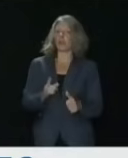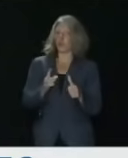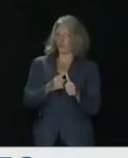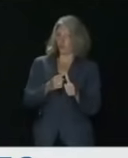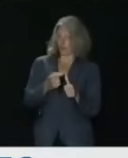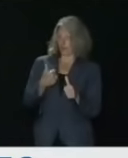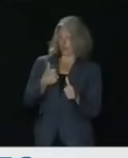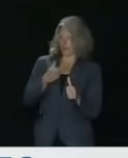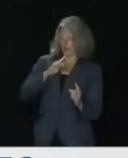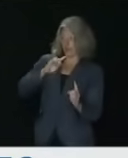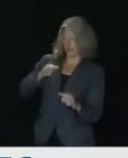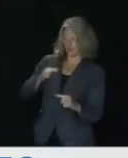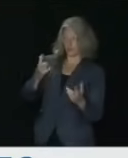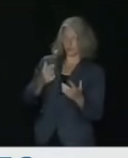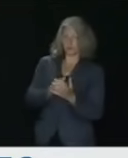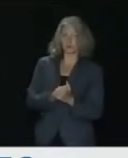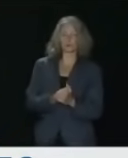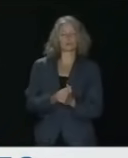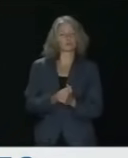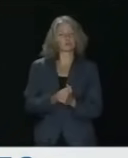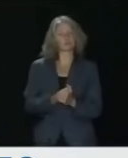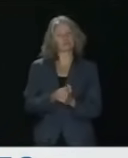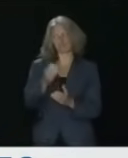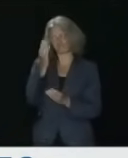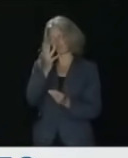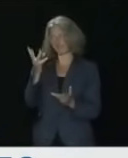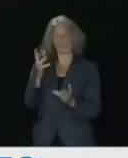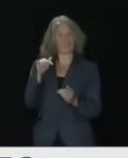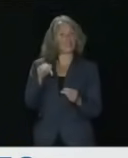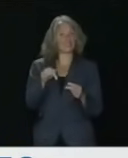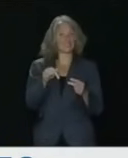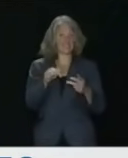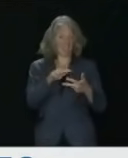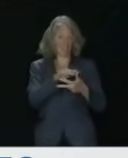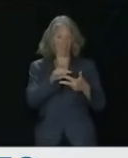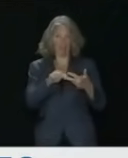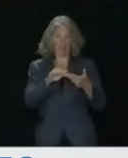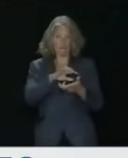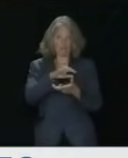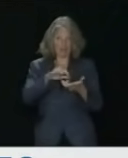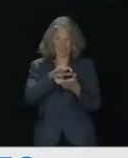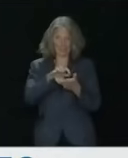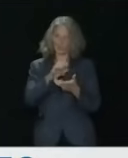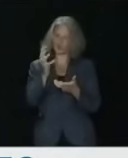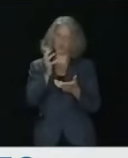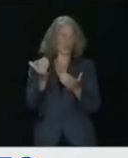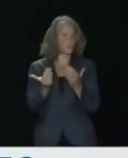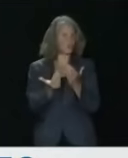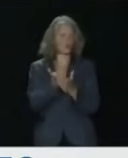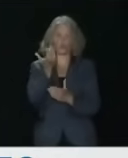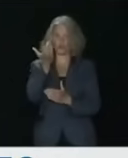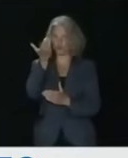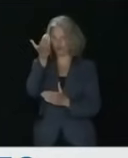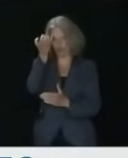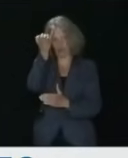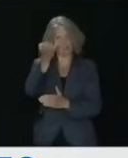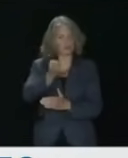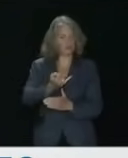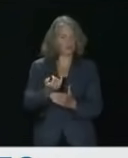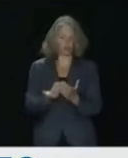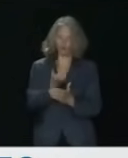SO FIRST OF ALL I WANT TO SAY